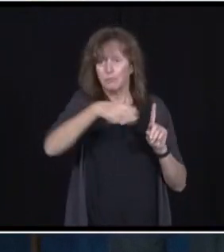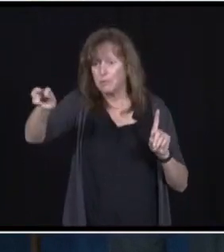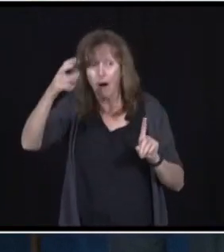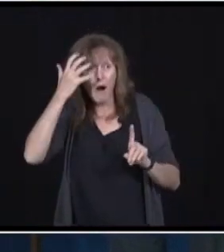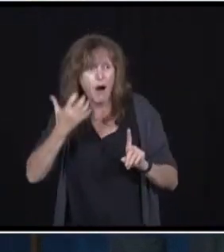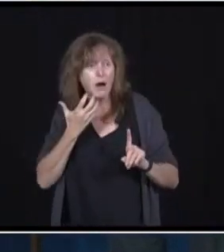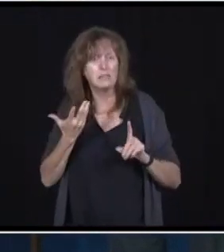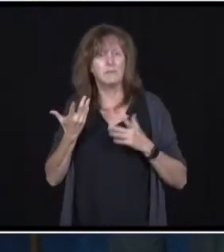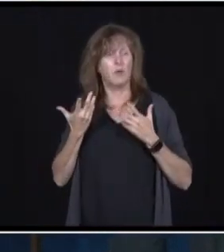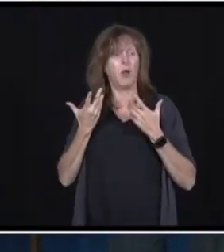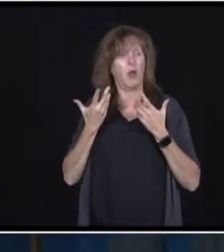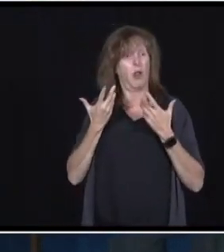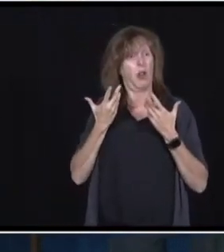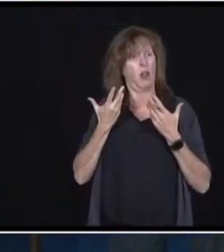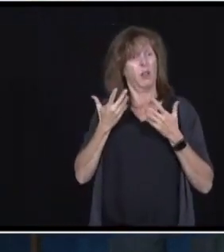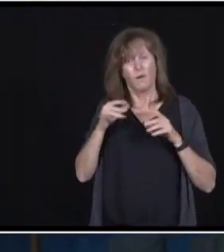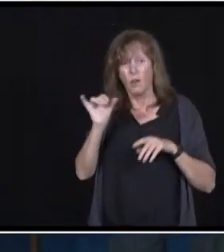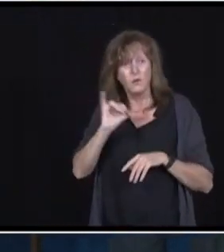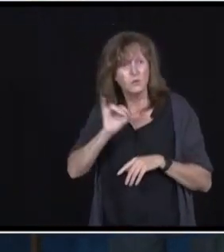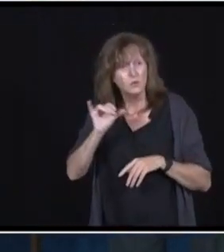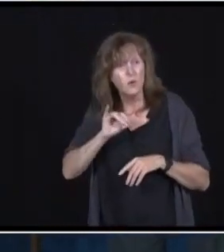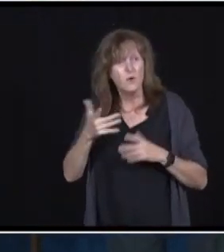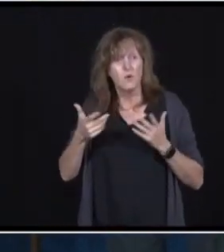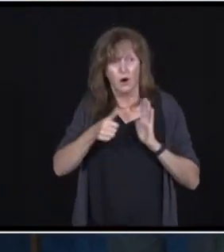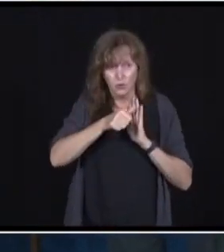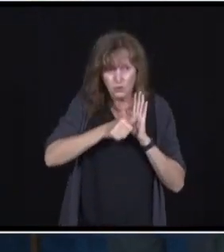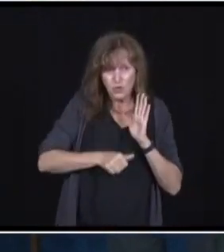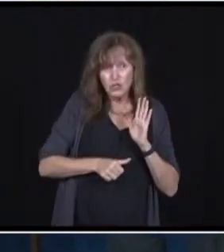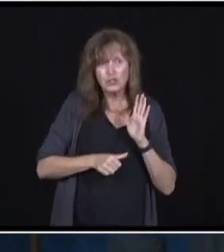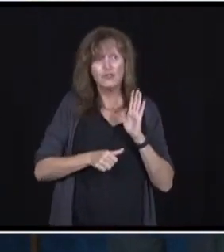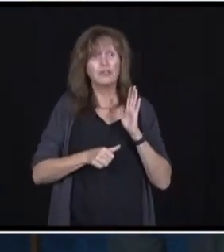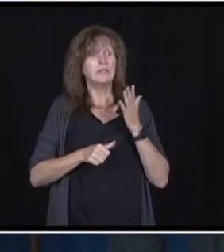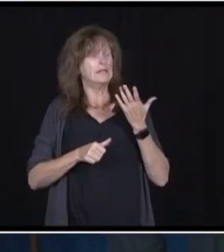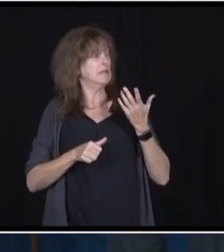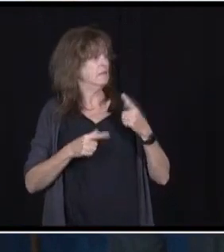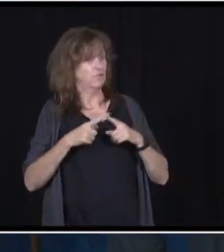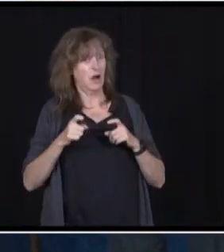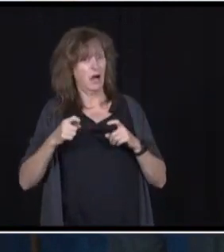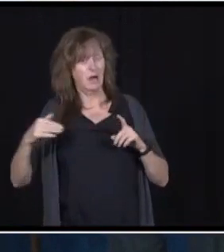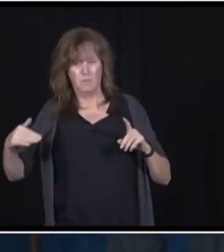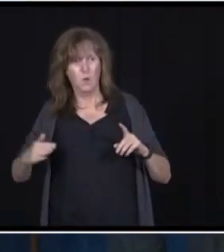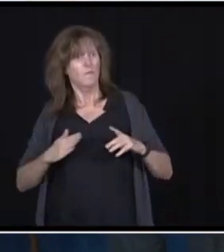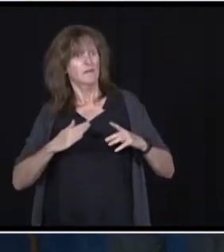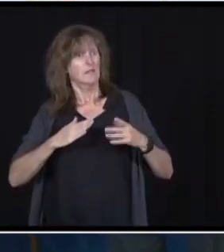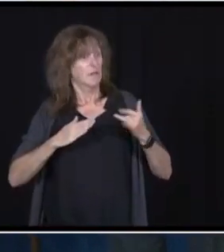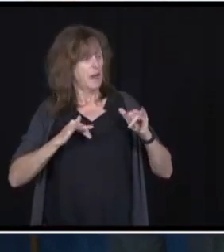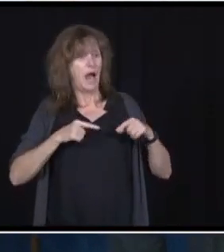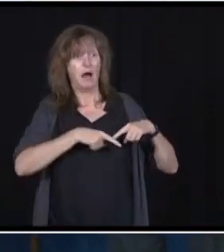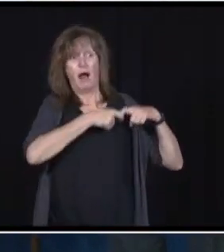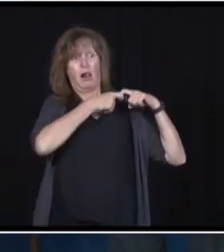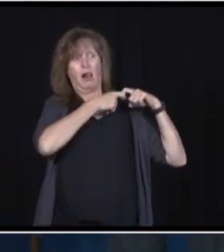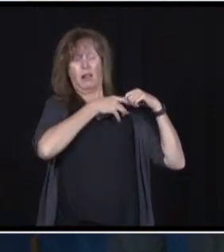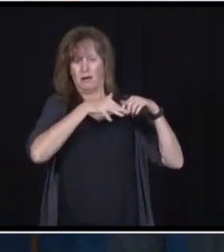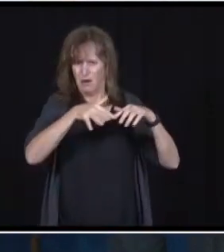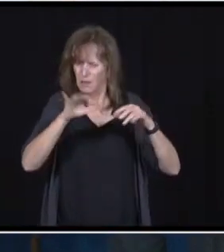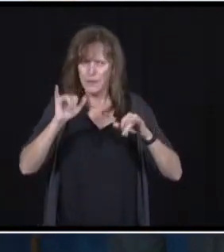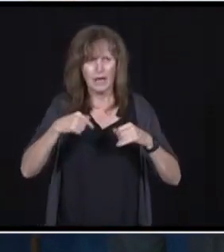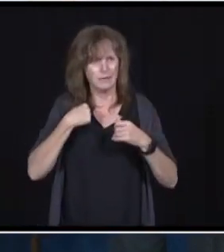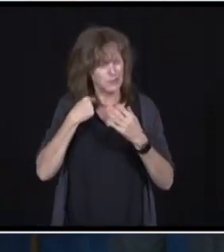number of people coming in for testing. And when you do the testing, you also need a timely result. So we will aspect we will be boosting our lab capacity as